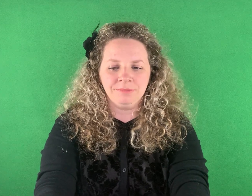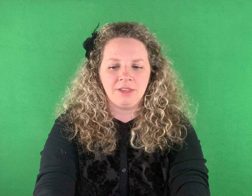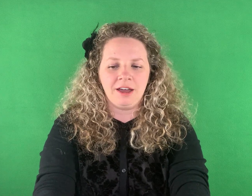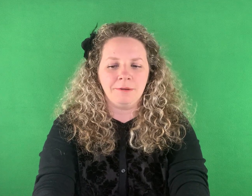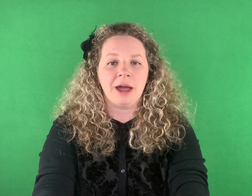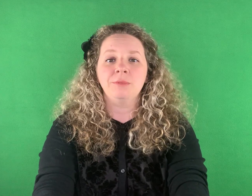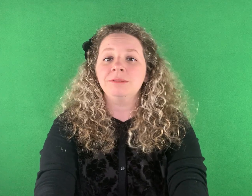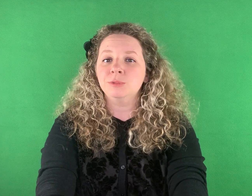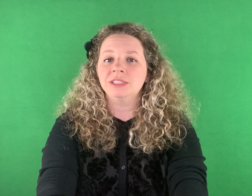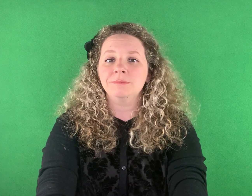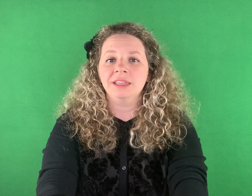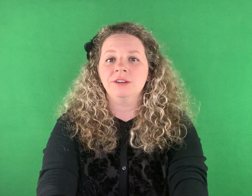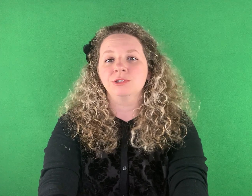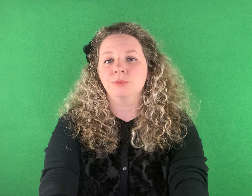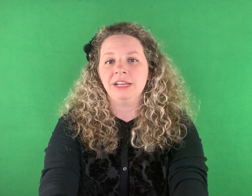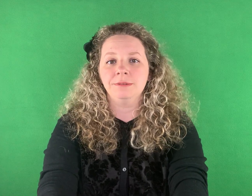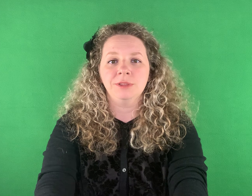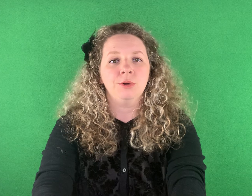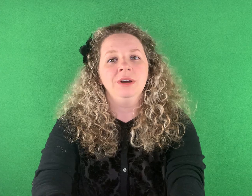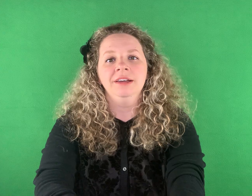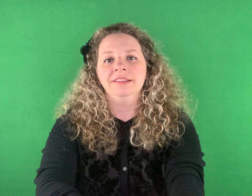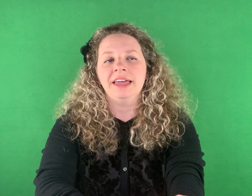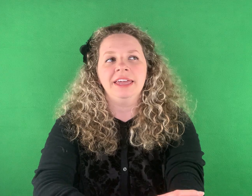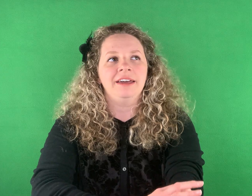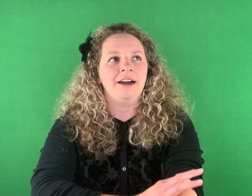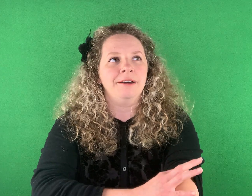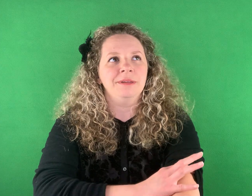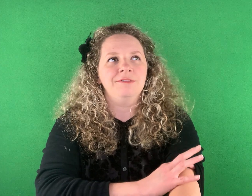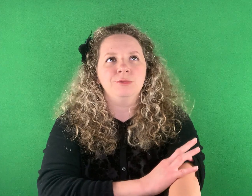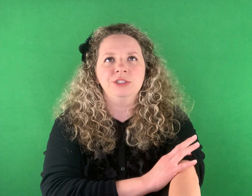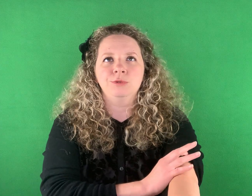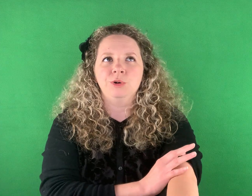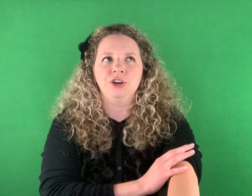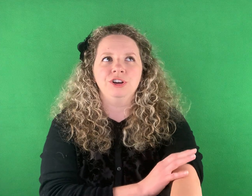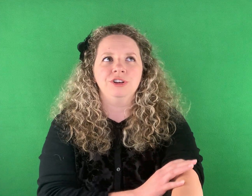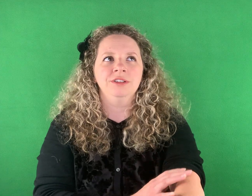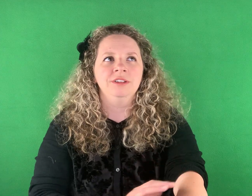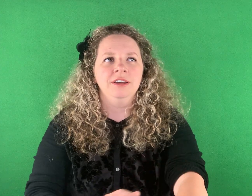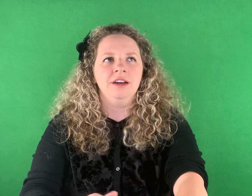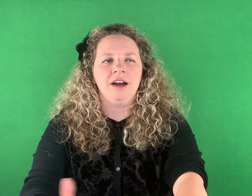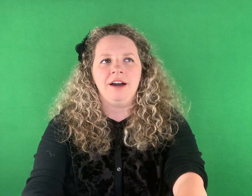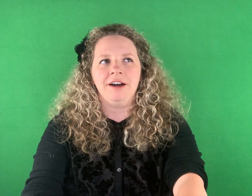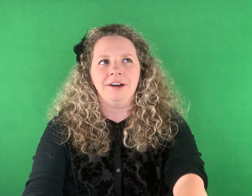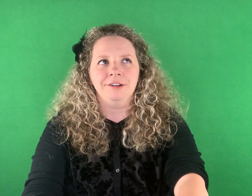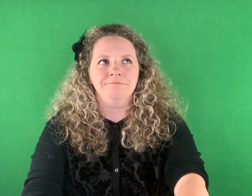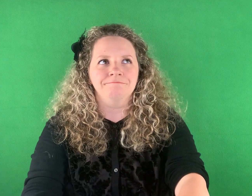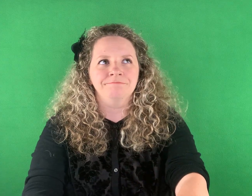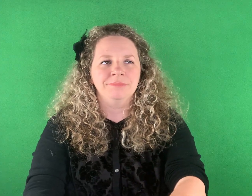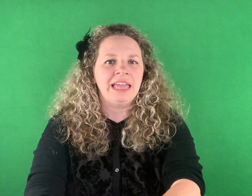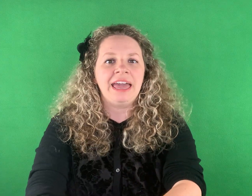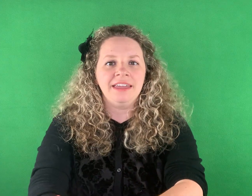I wouldn’t put something also random, though. Like if it was the word HEN,